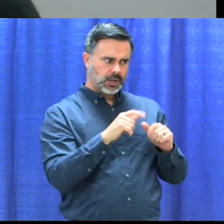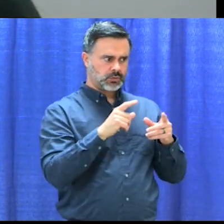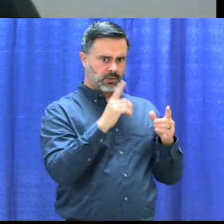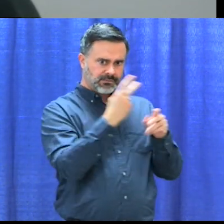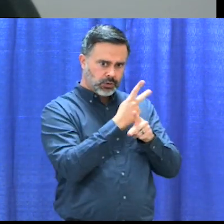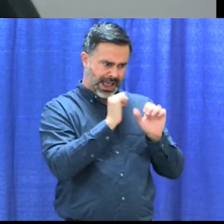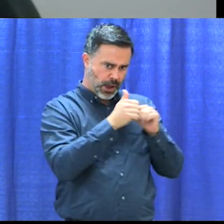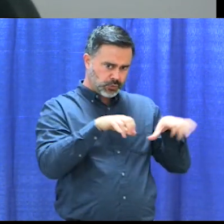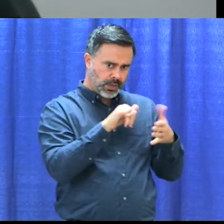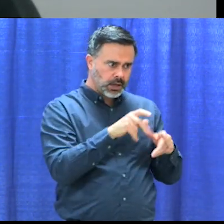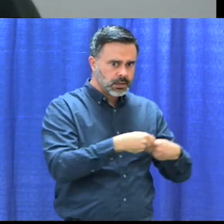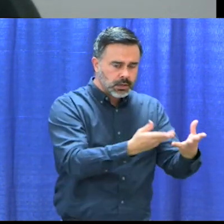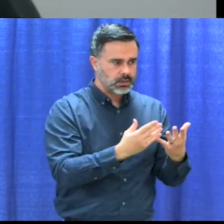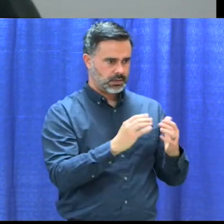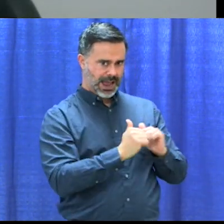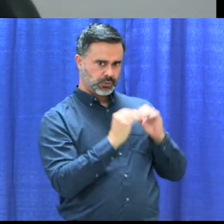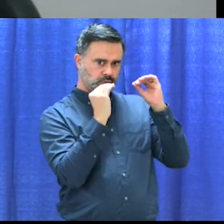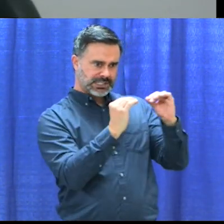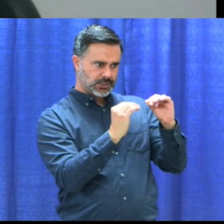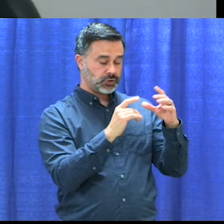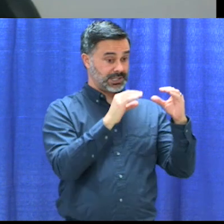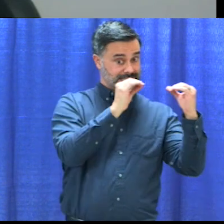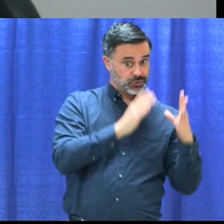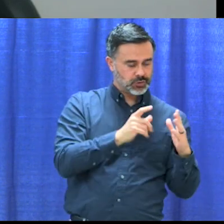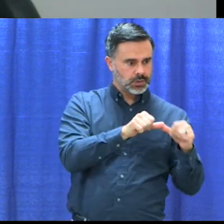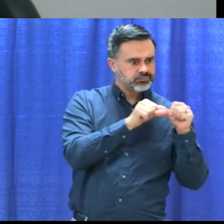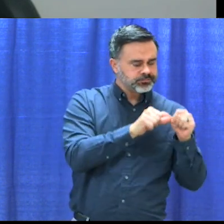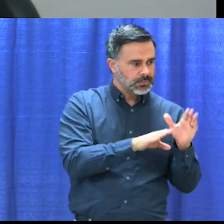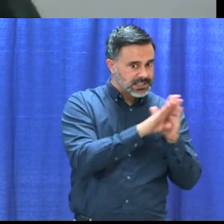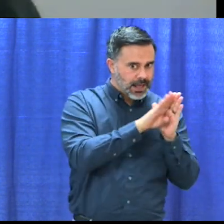Well how do we provide our teachers with ongoing professional development and support as they